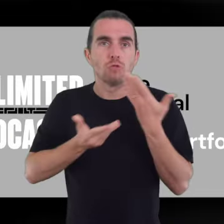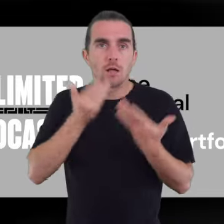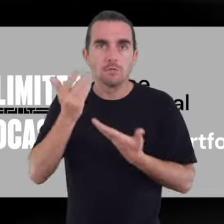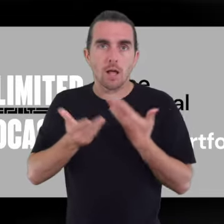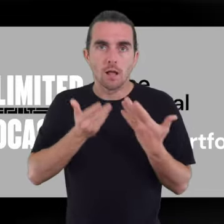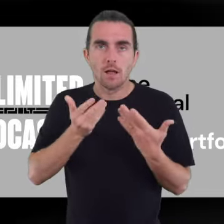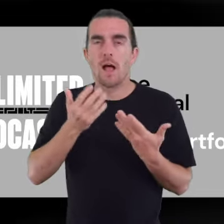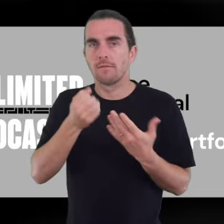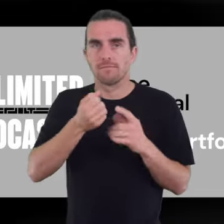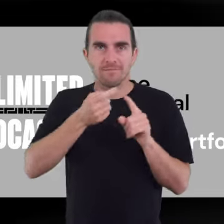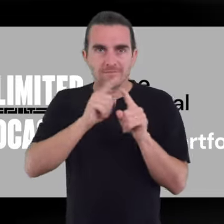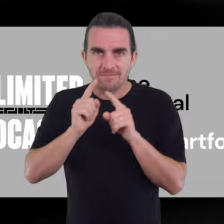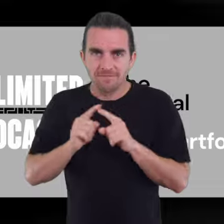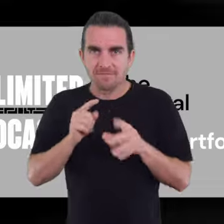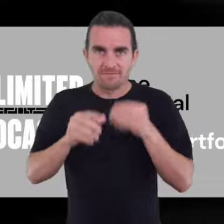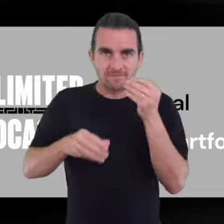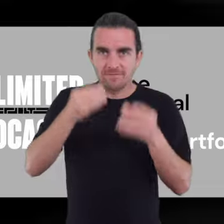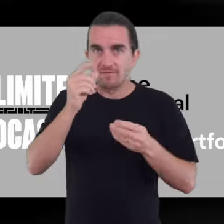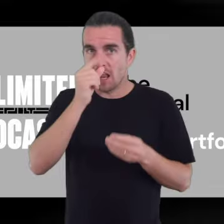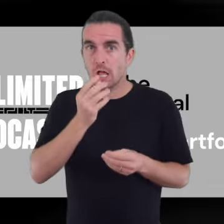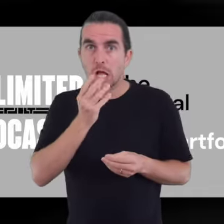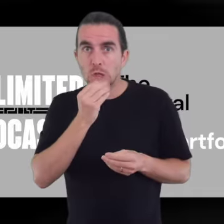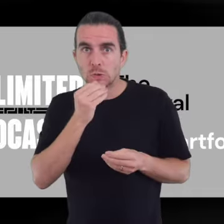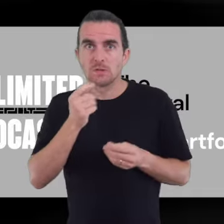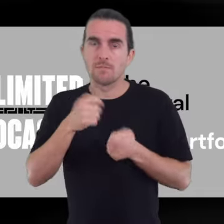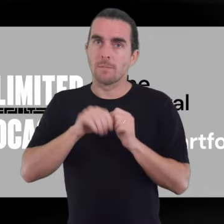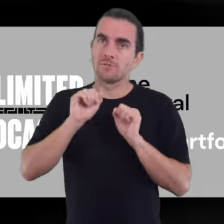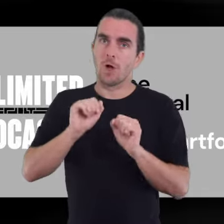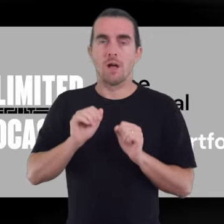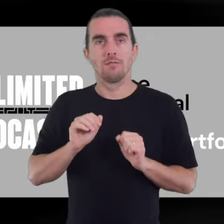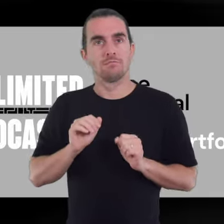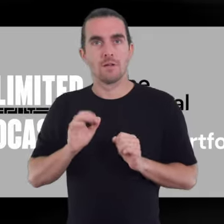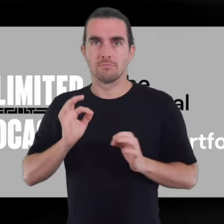There's some instructions, and there's also some other kind of items